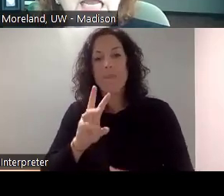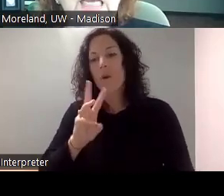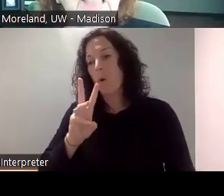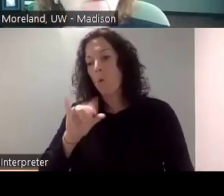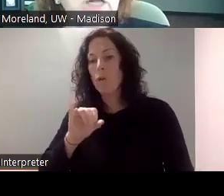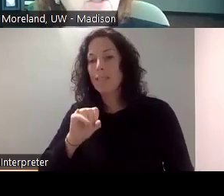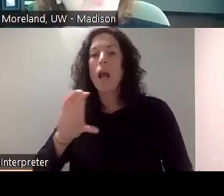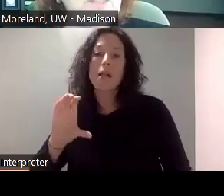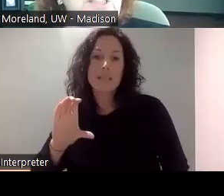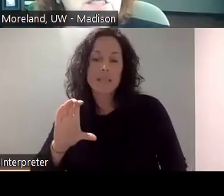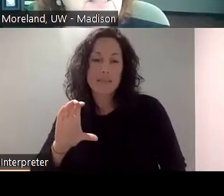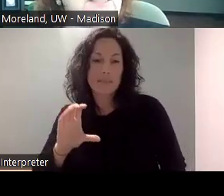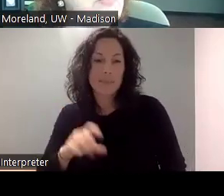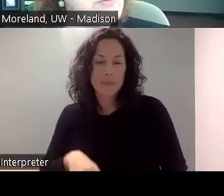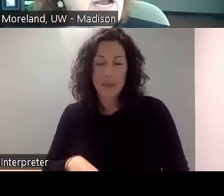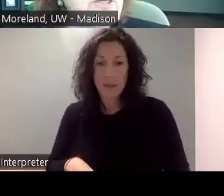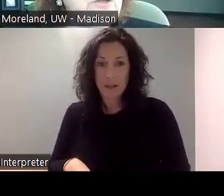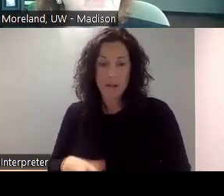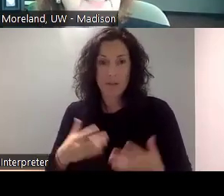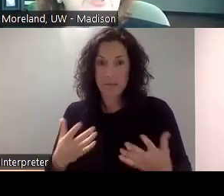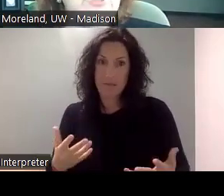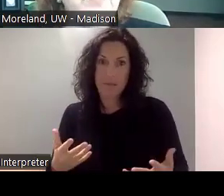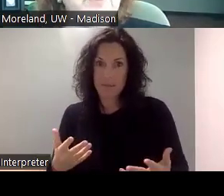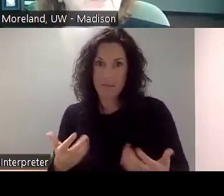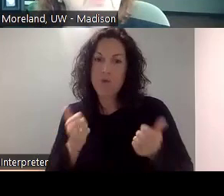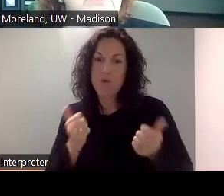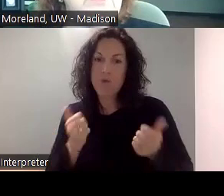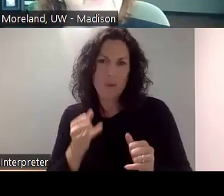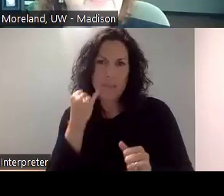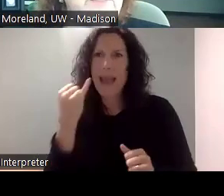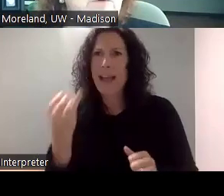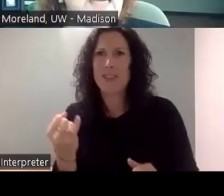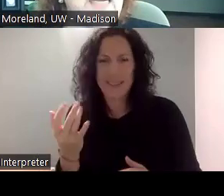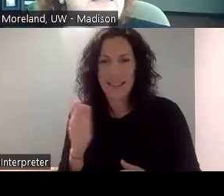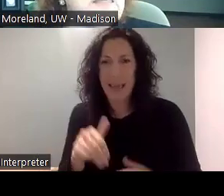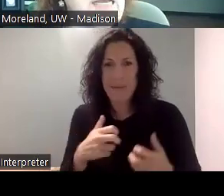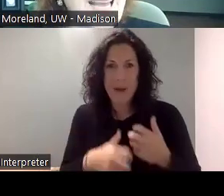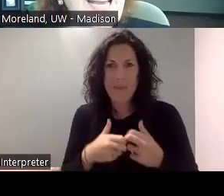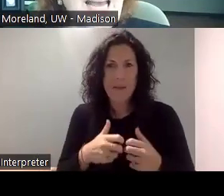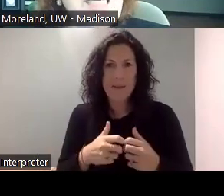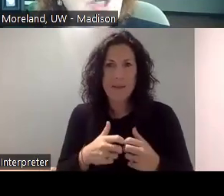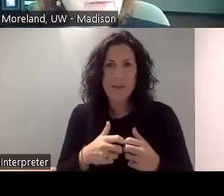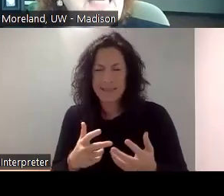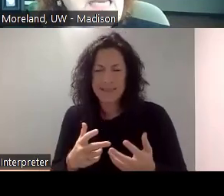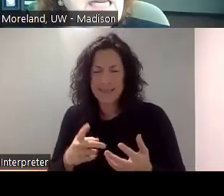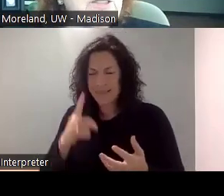And, well, you can just try to imagine the problems that that arises as you're beginning